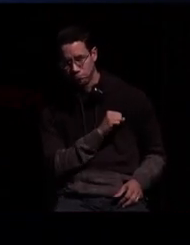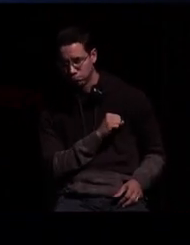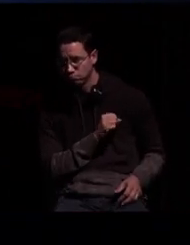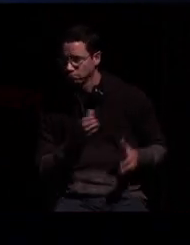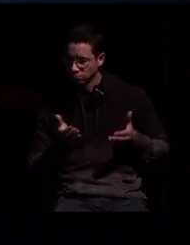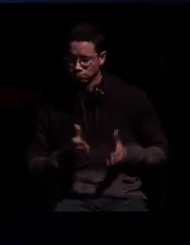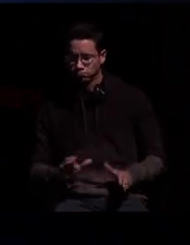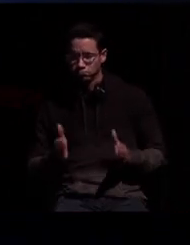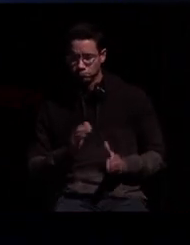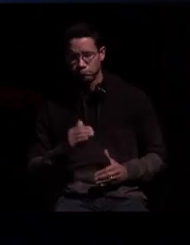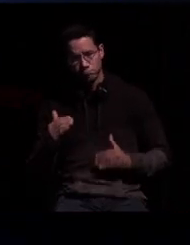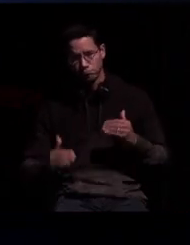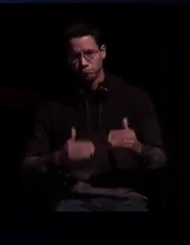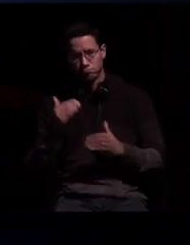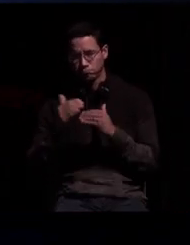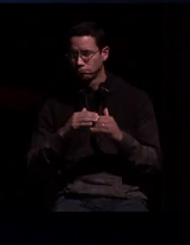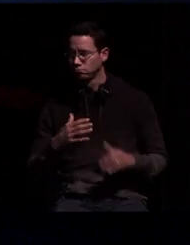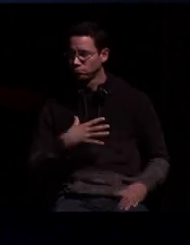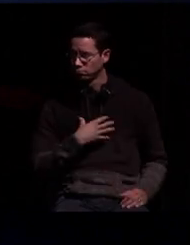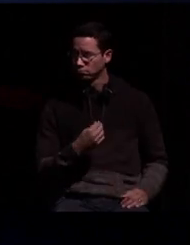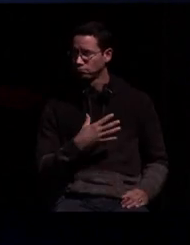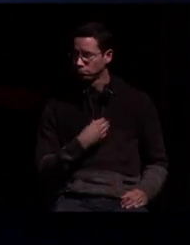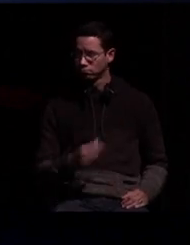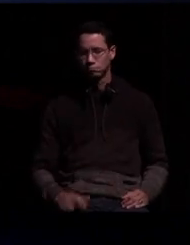and prosperity. They are happy people.